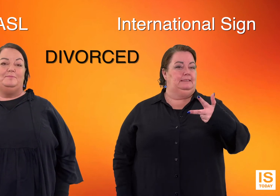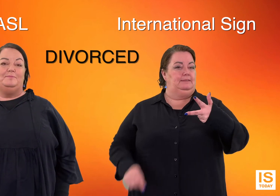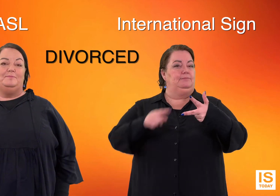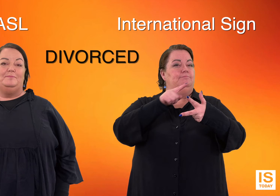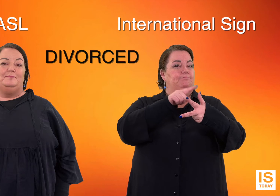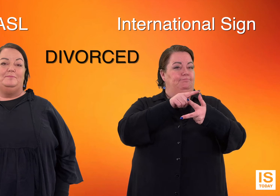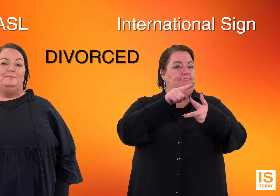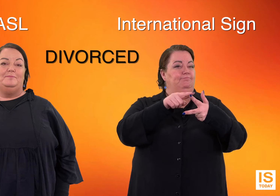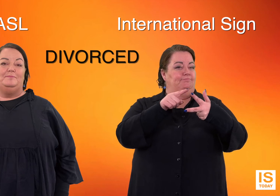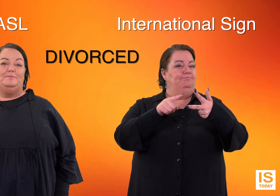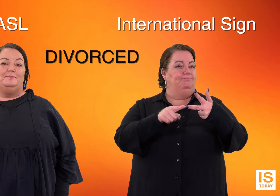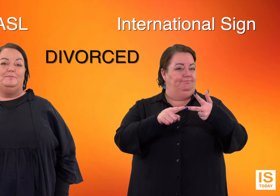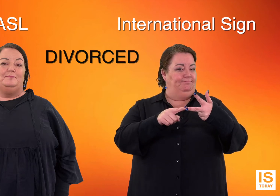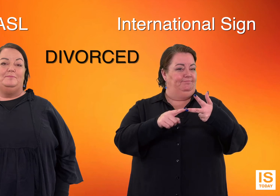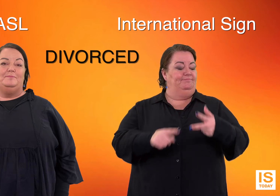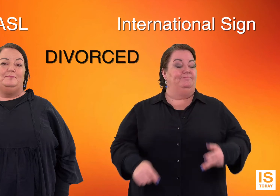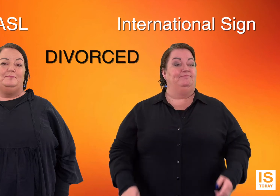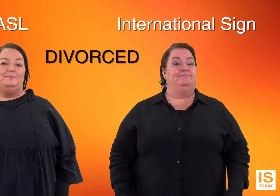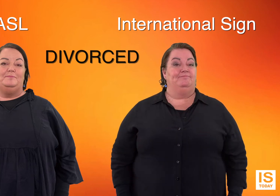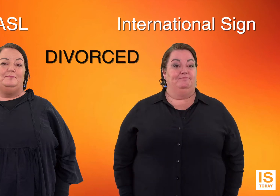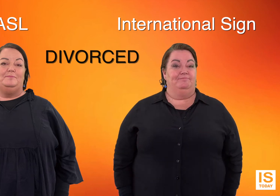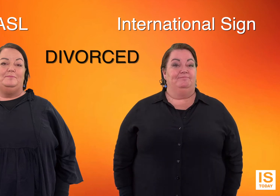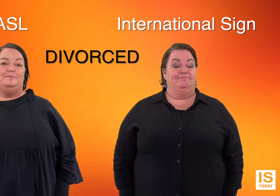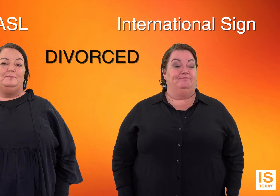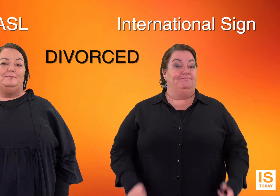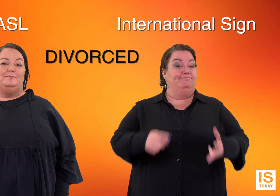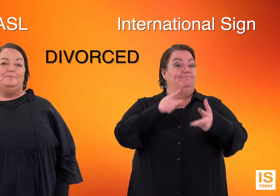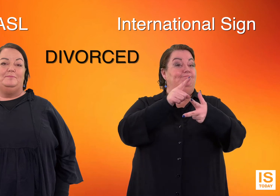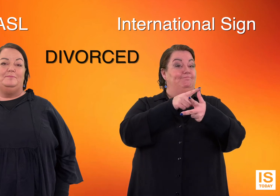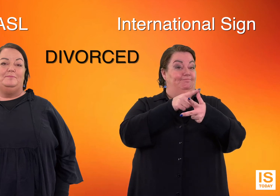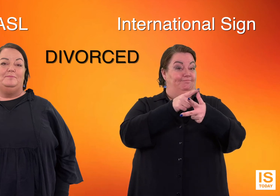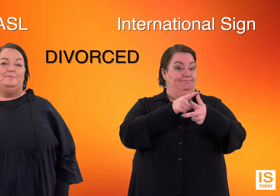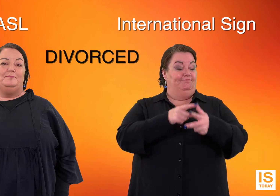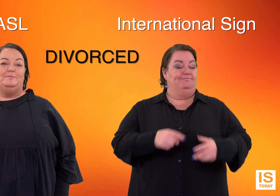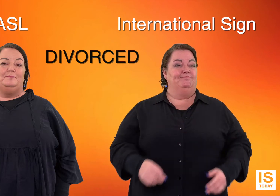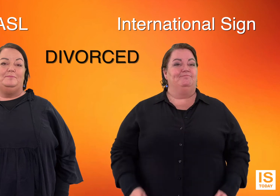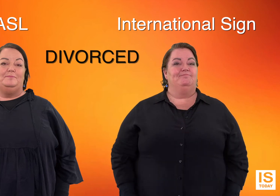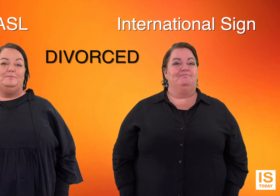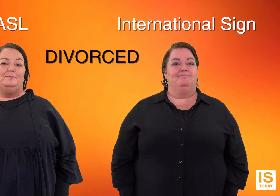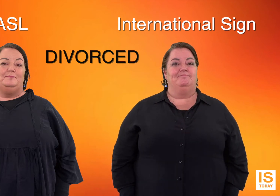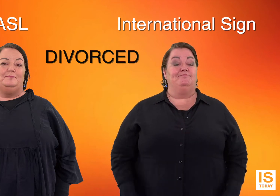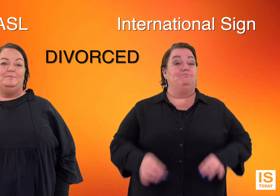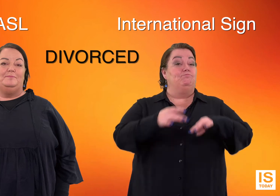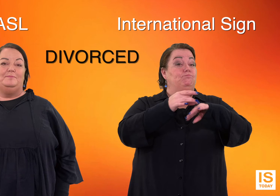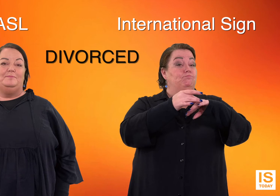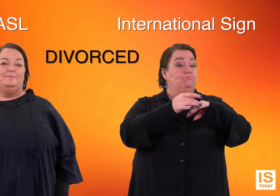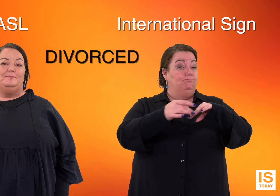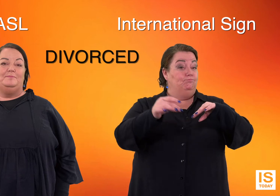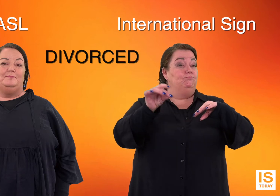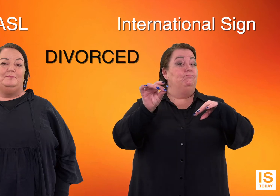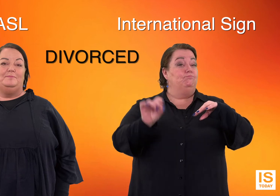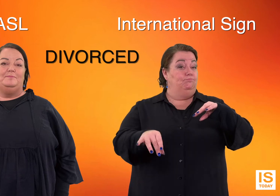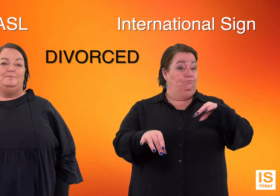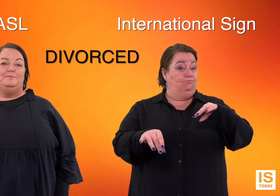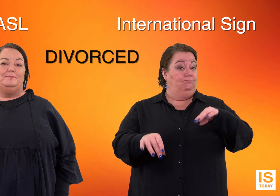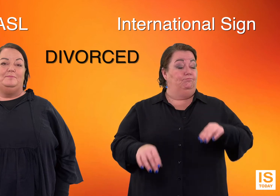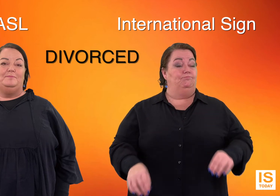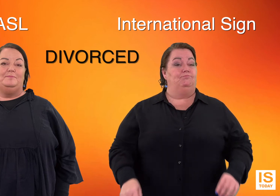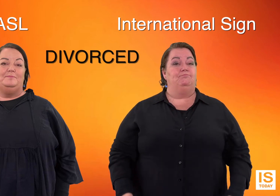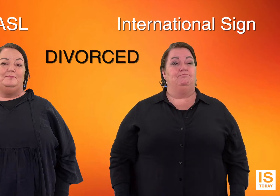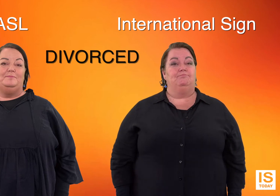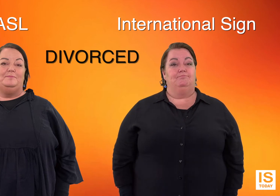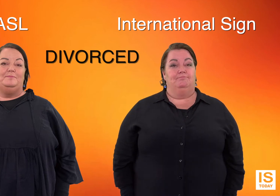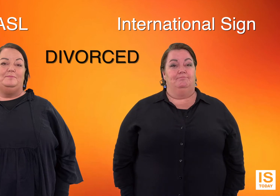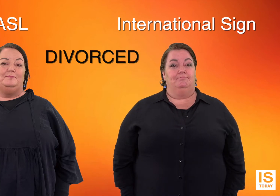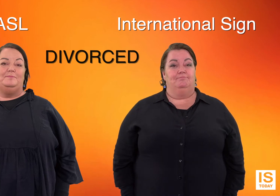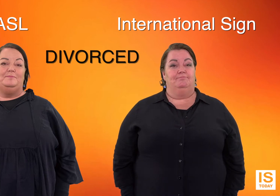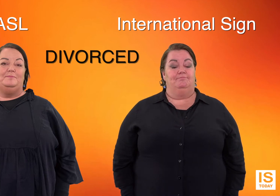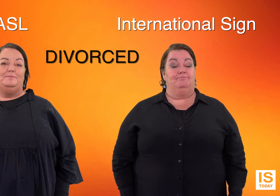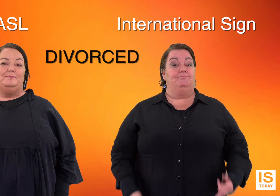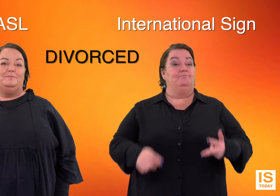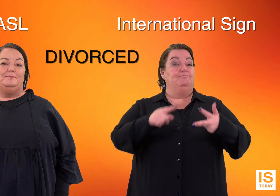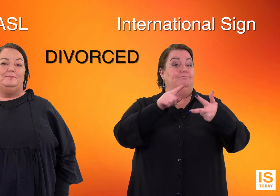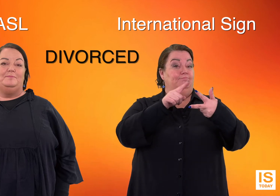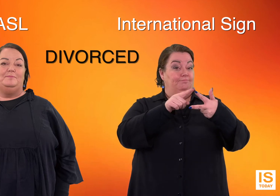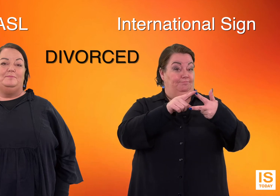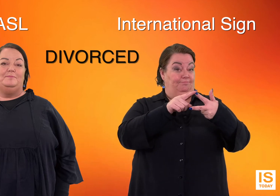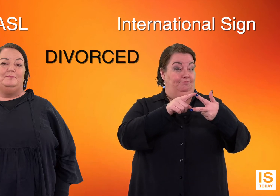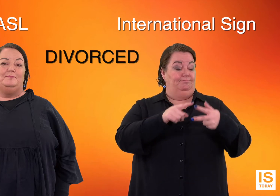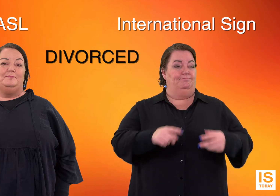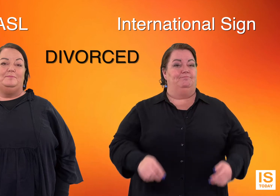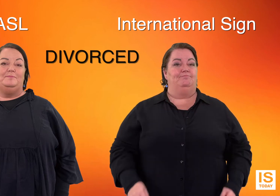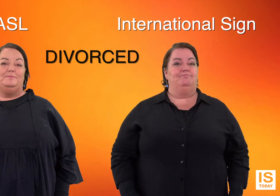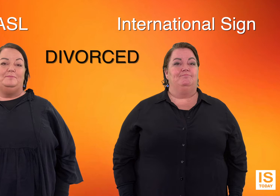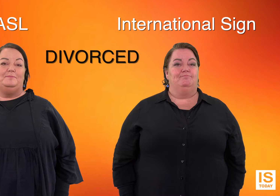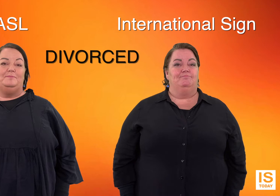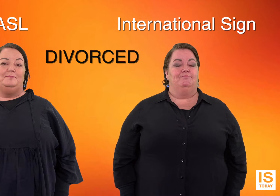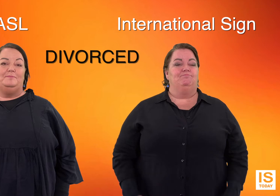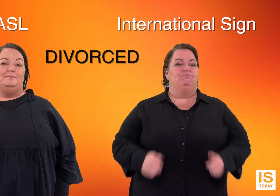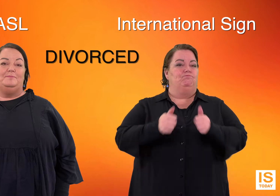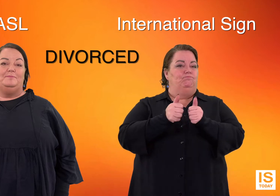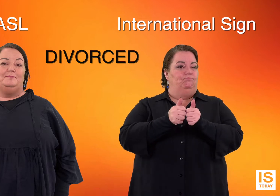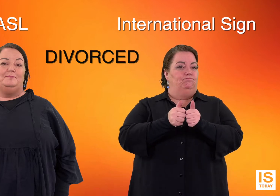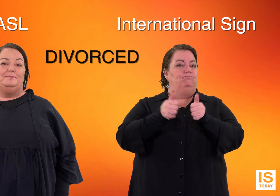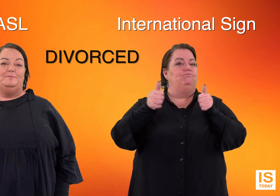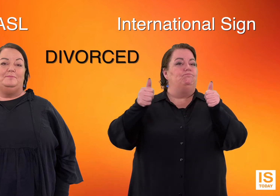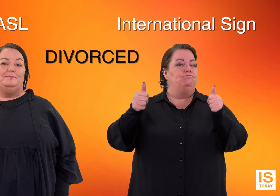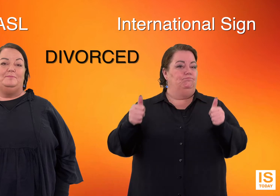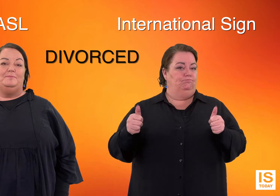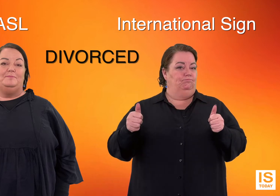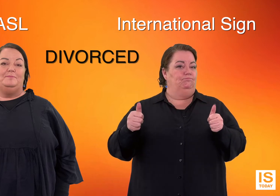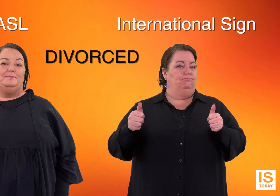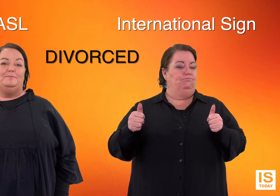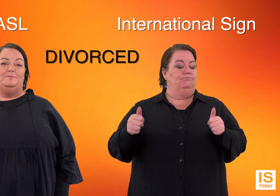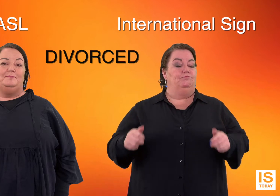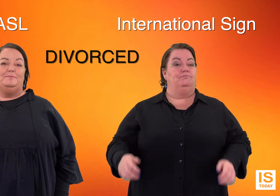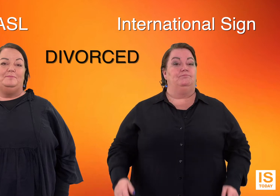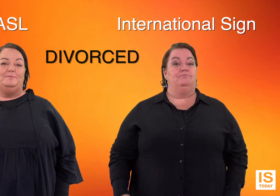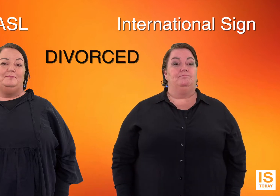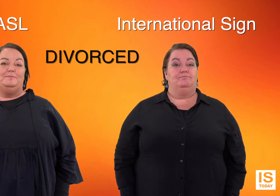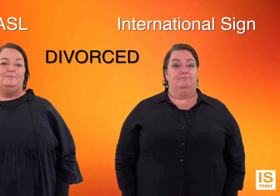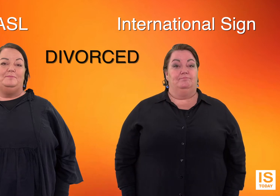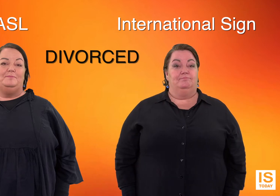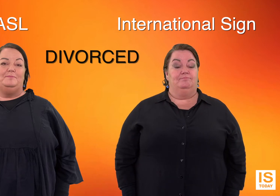Three choices: 1. DIVORCED or 2. DIVORCED or